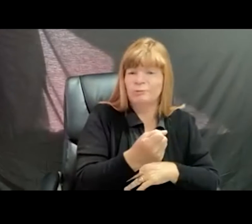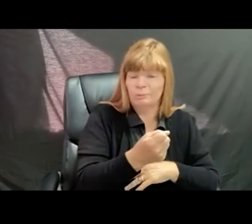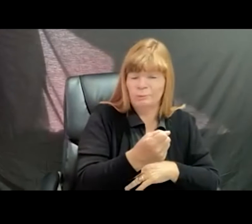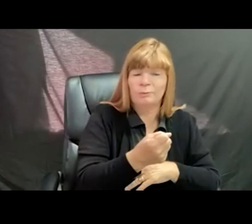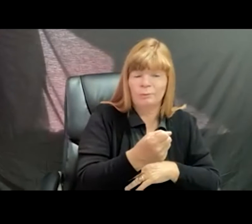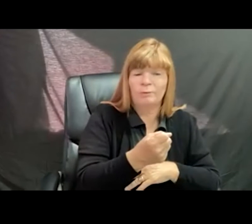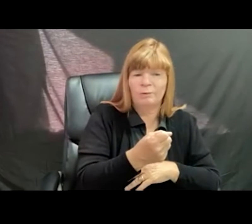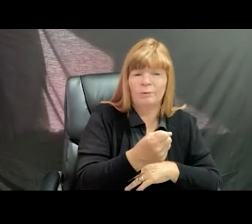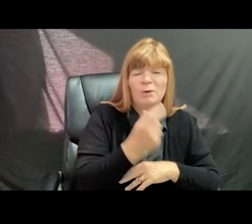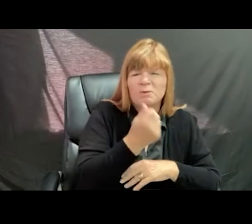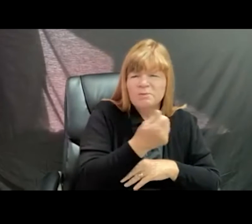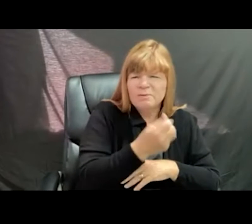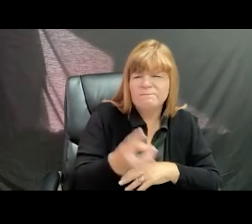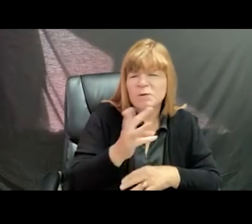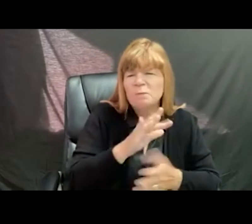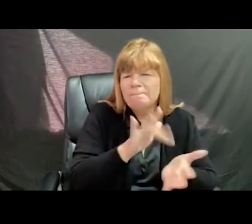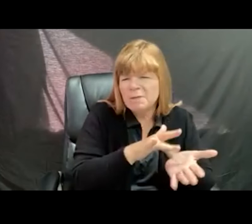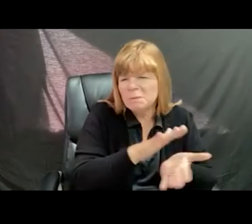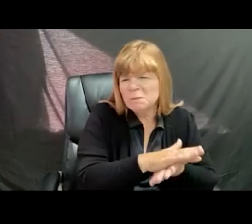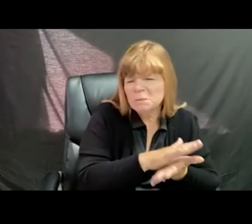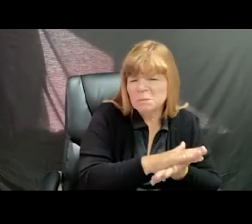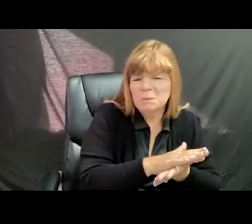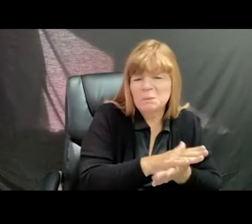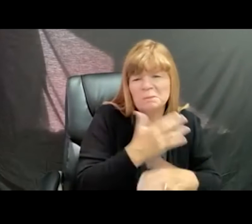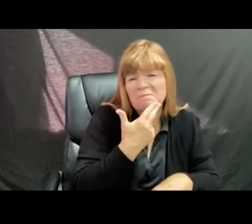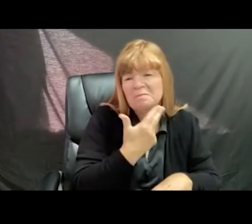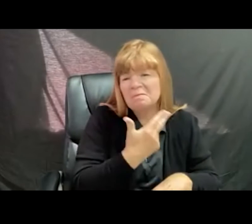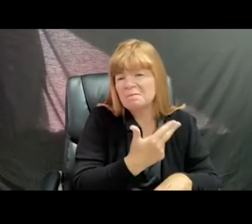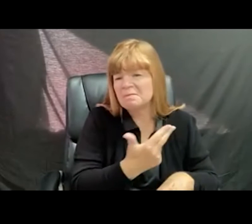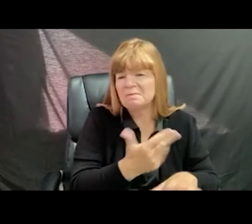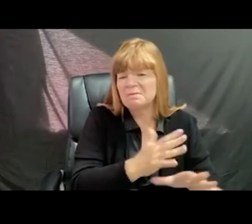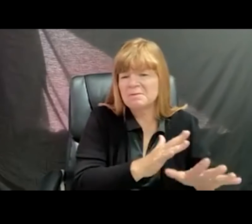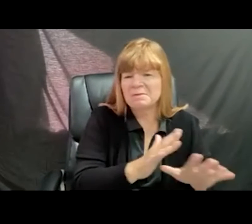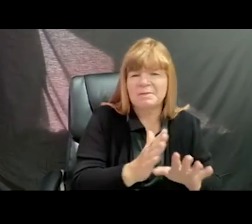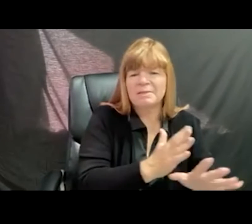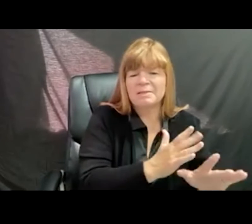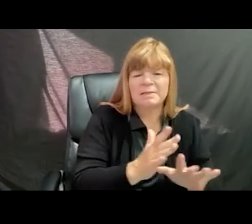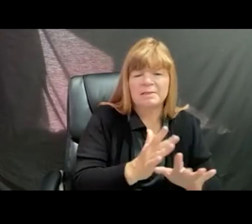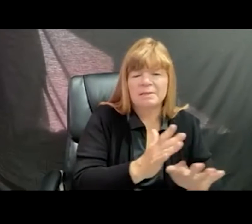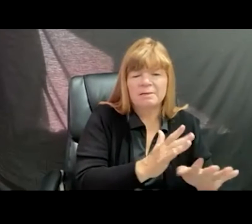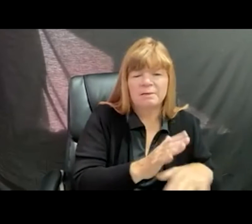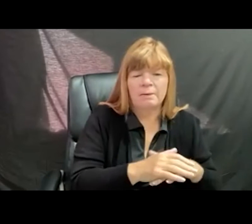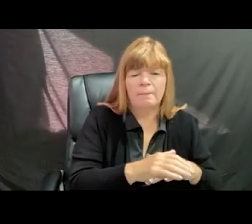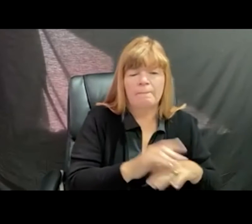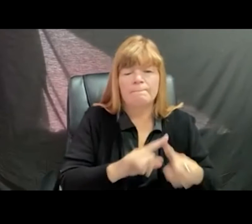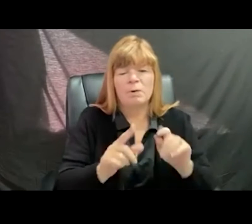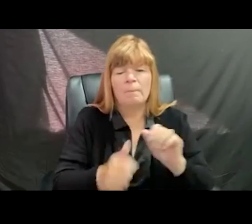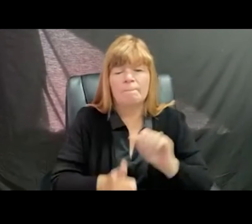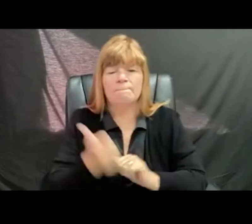are in middle school with 14. I would say most of the services are provided more for